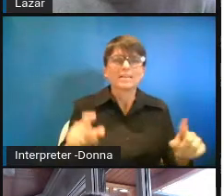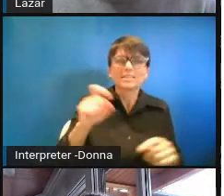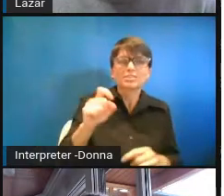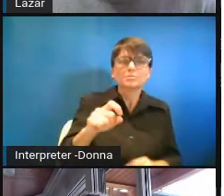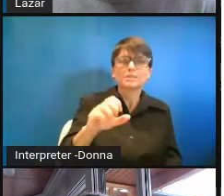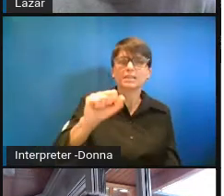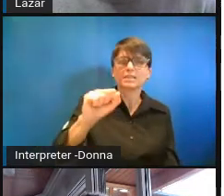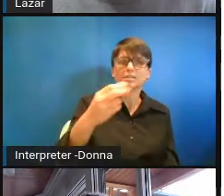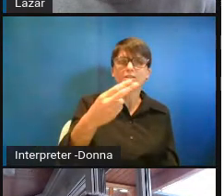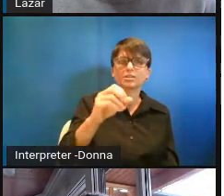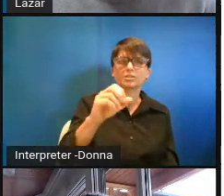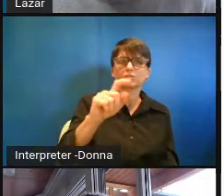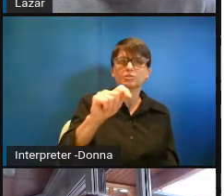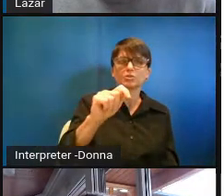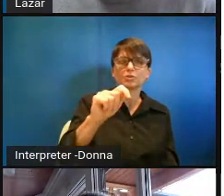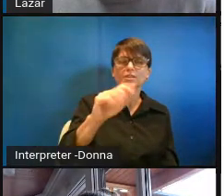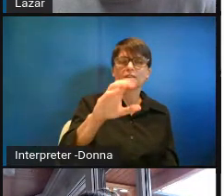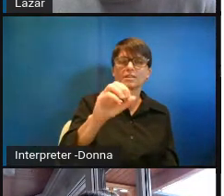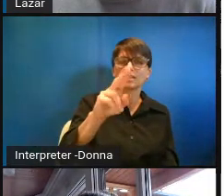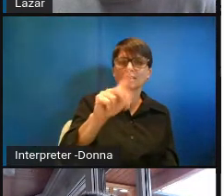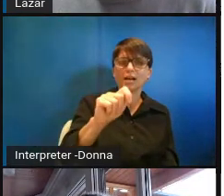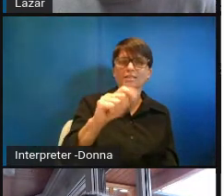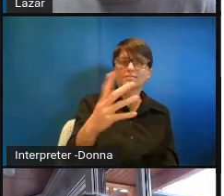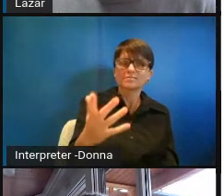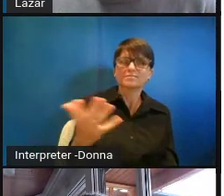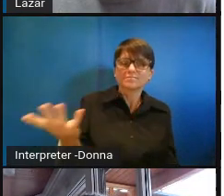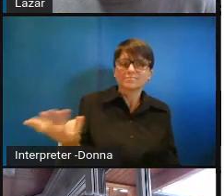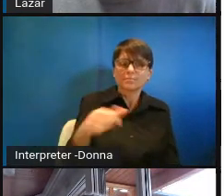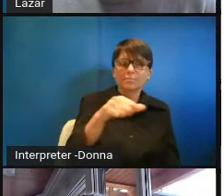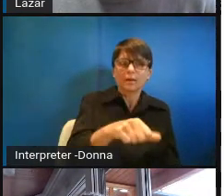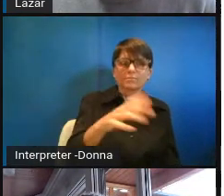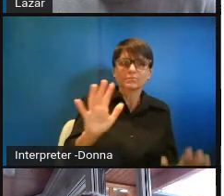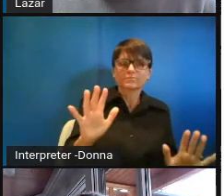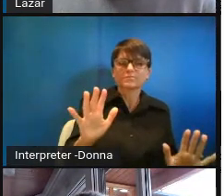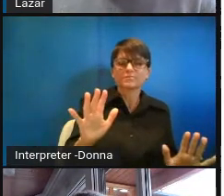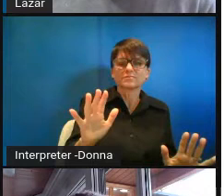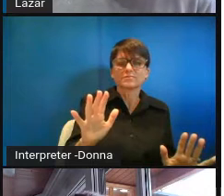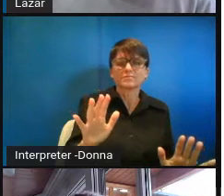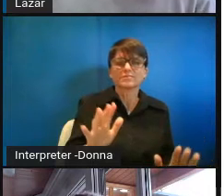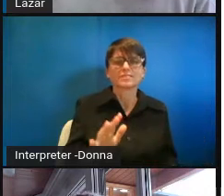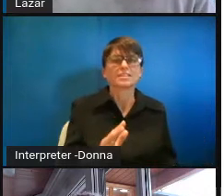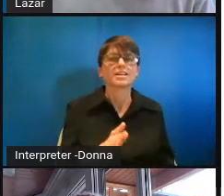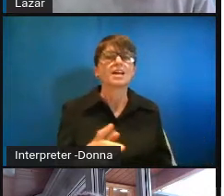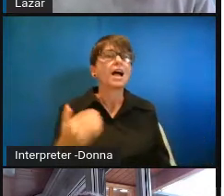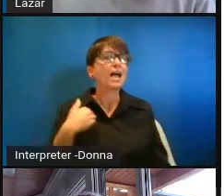that was click this button. We have a good question in fact, from the audience